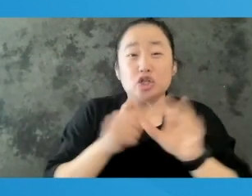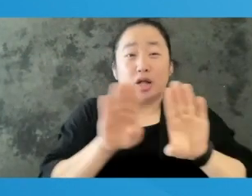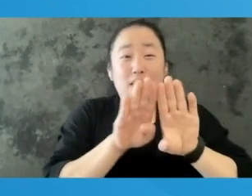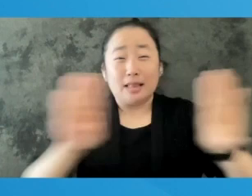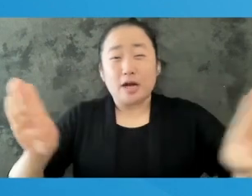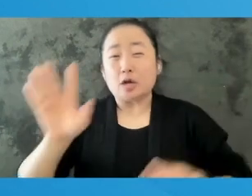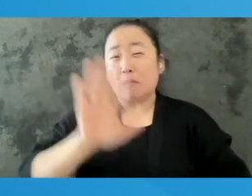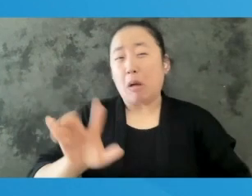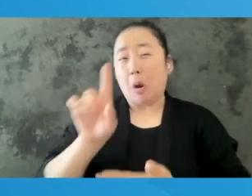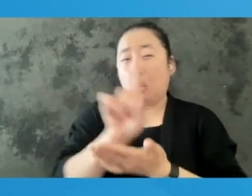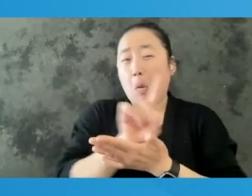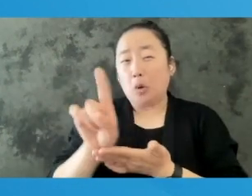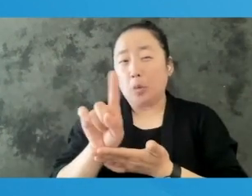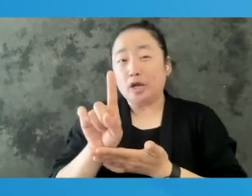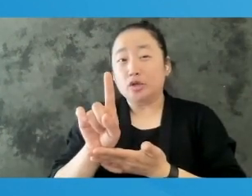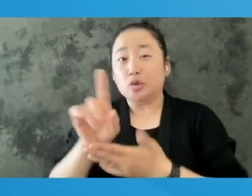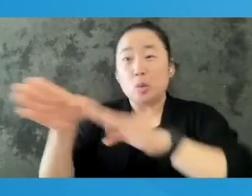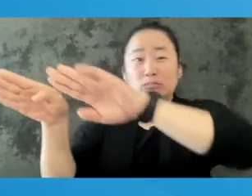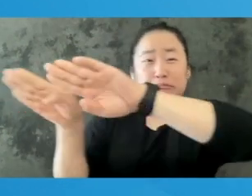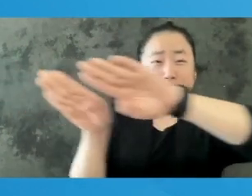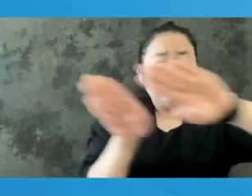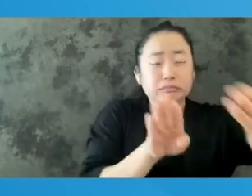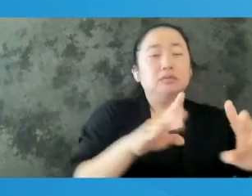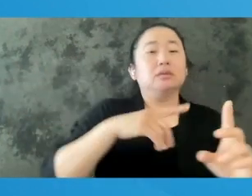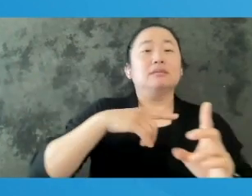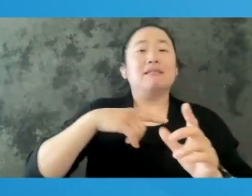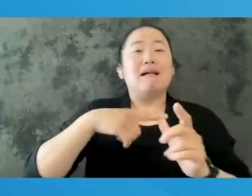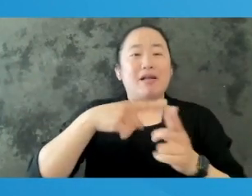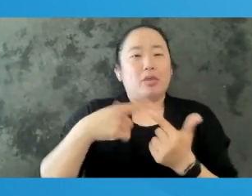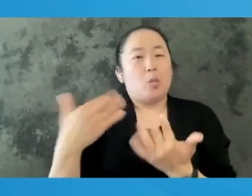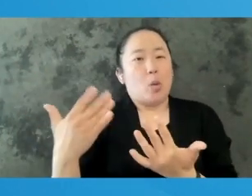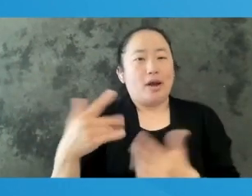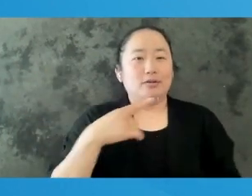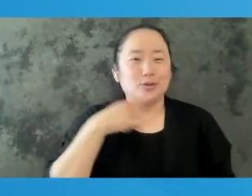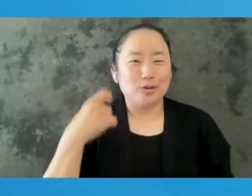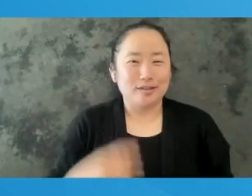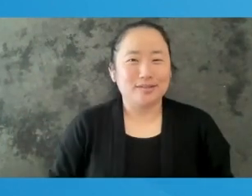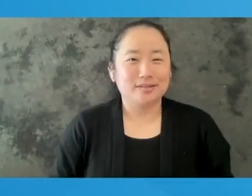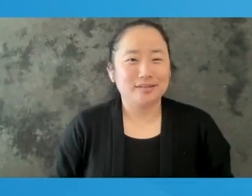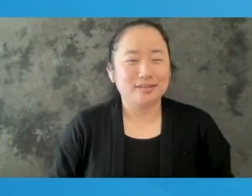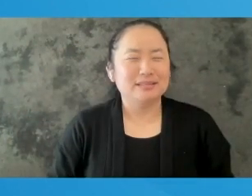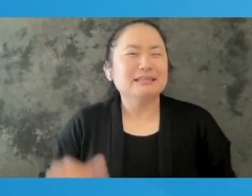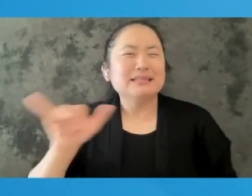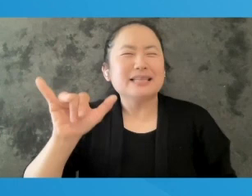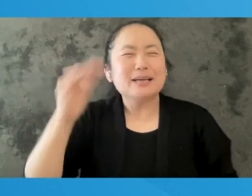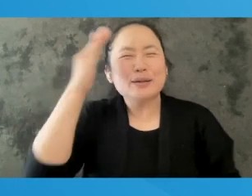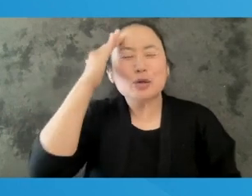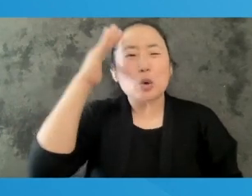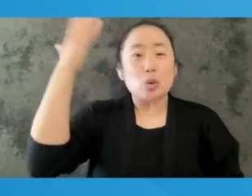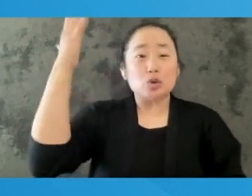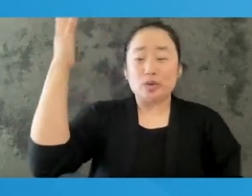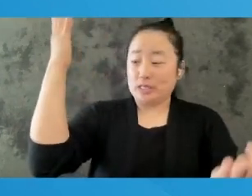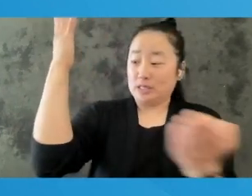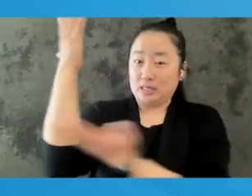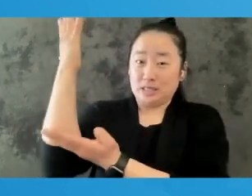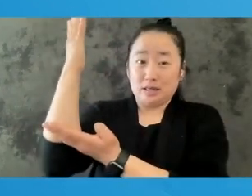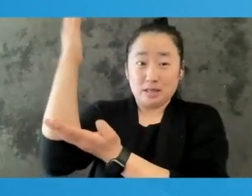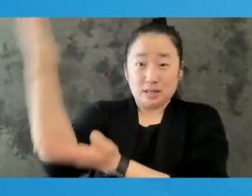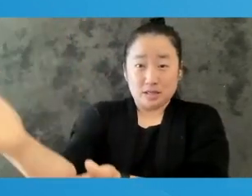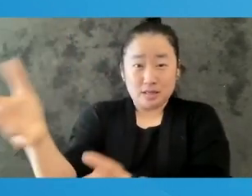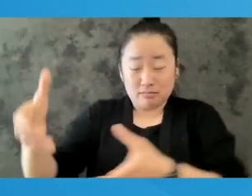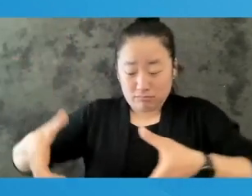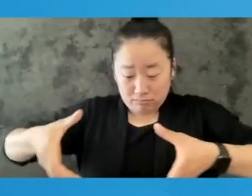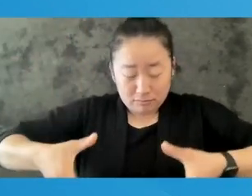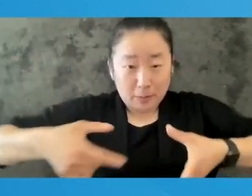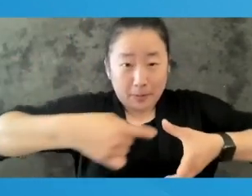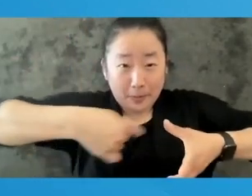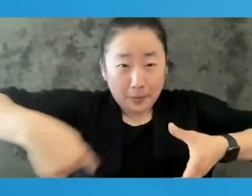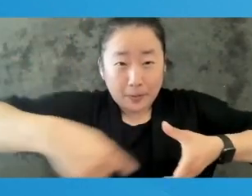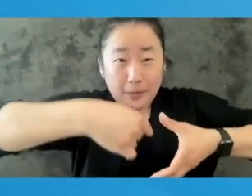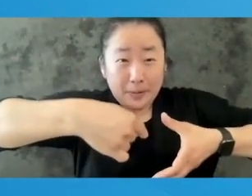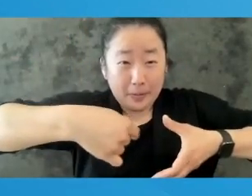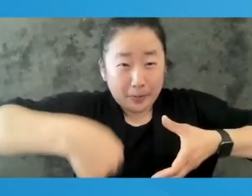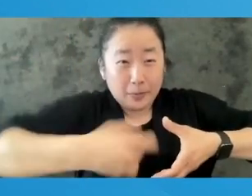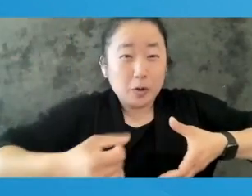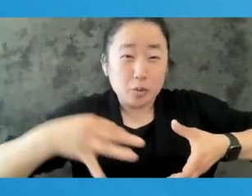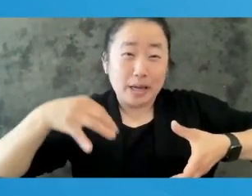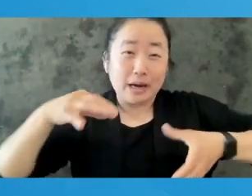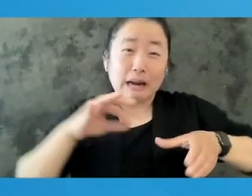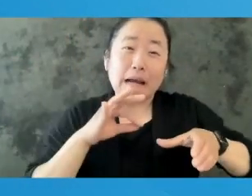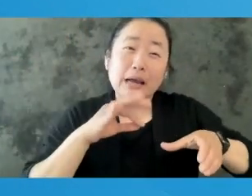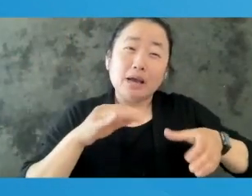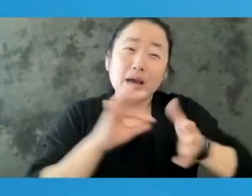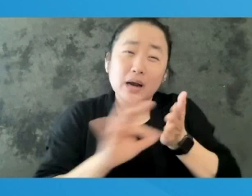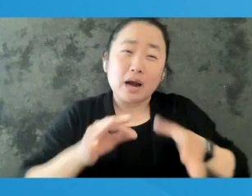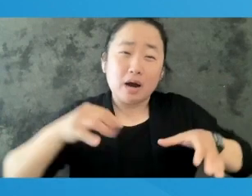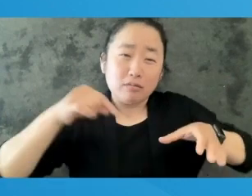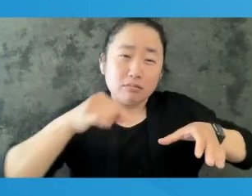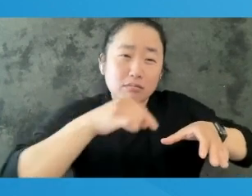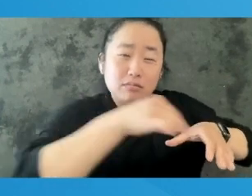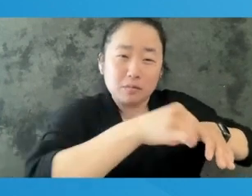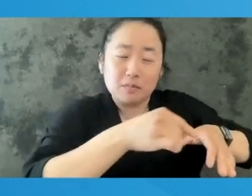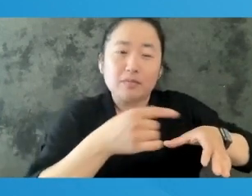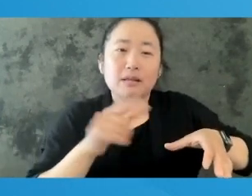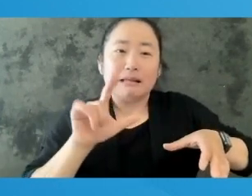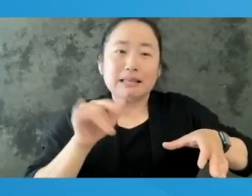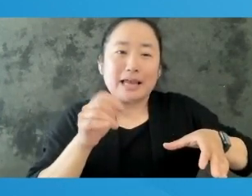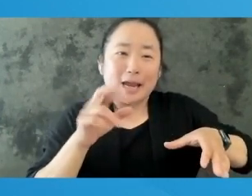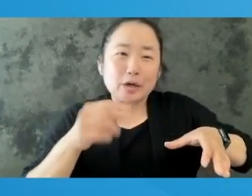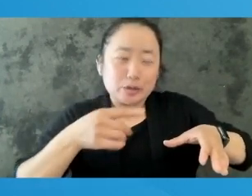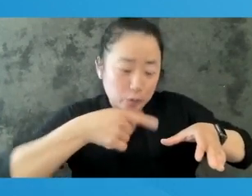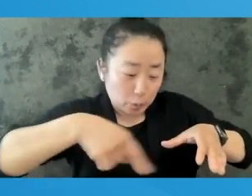If you cut it, you can kind of count the layers.